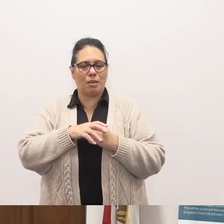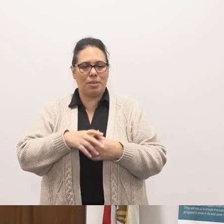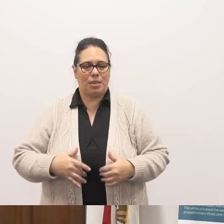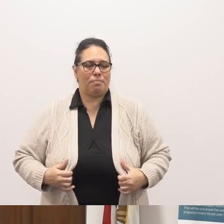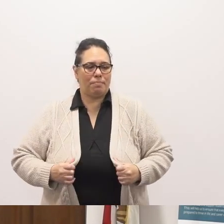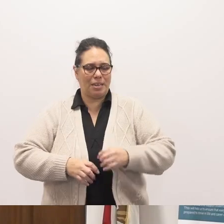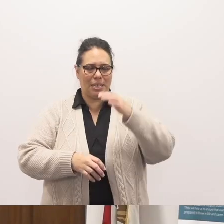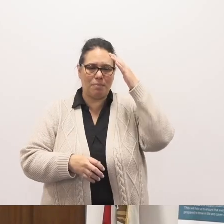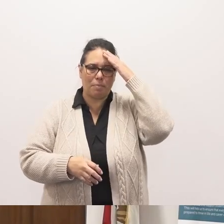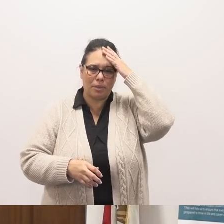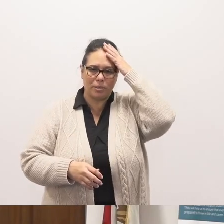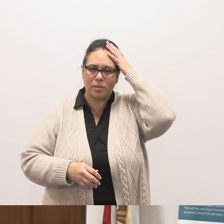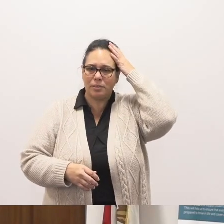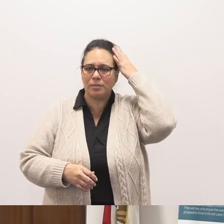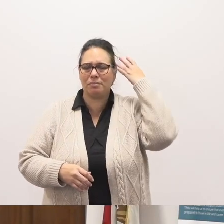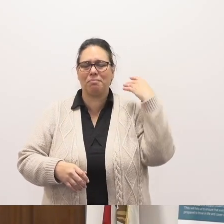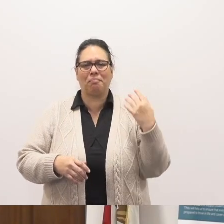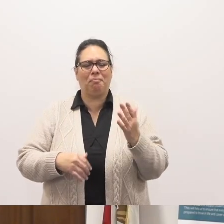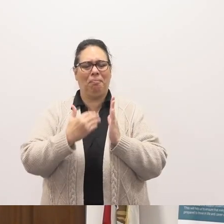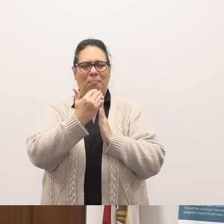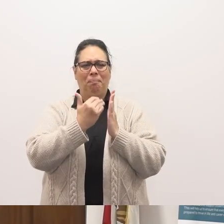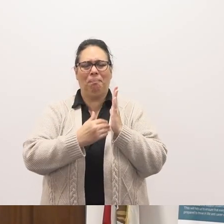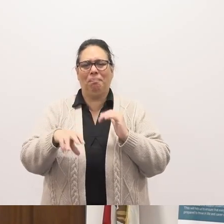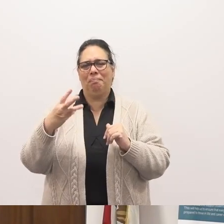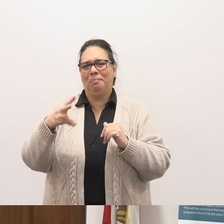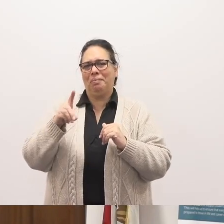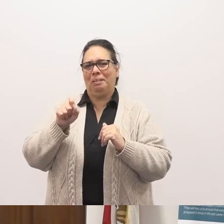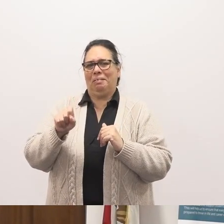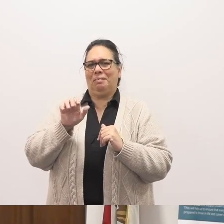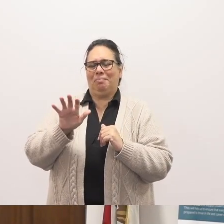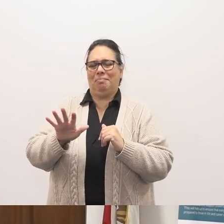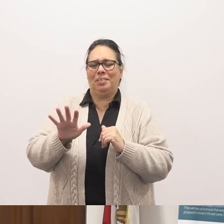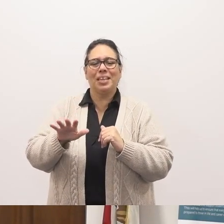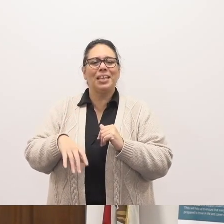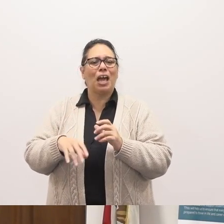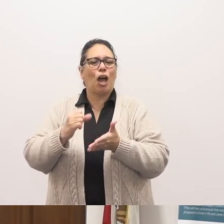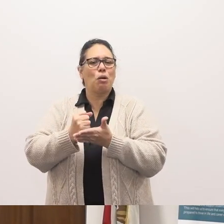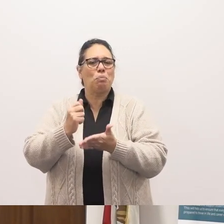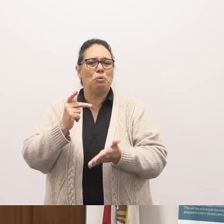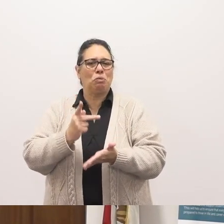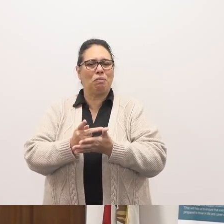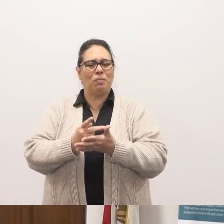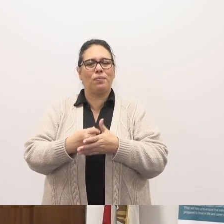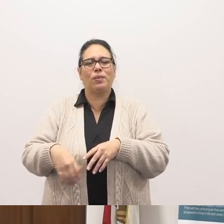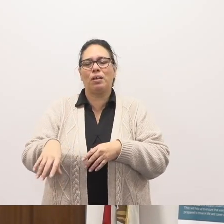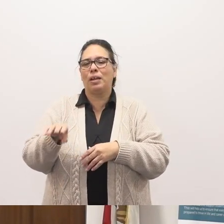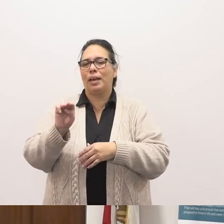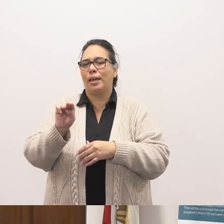Next on the agenda, we have Item 16.5, approval of memorandum of understanding